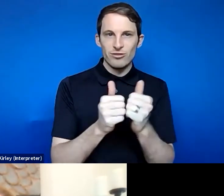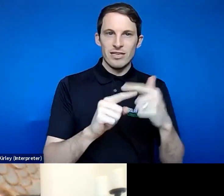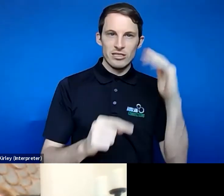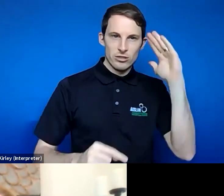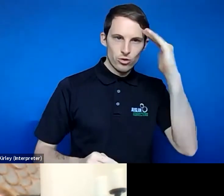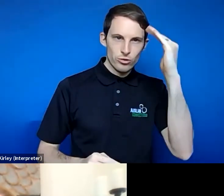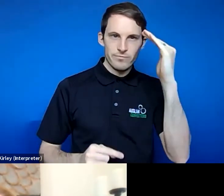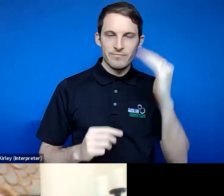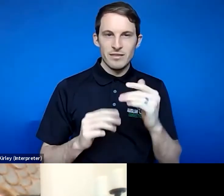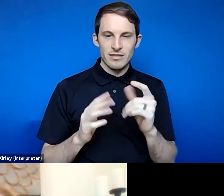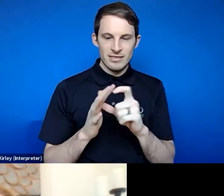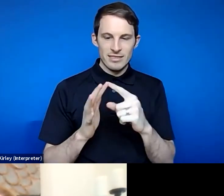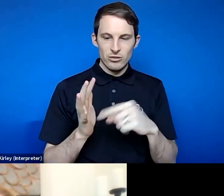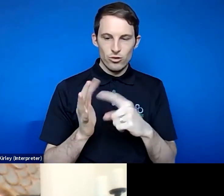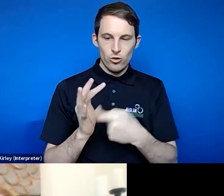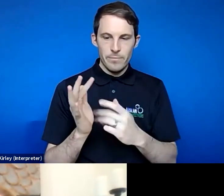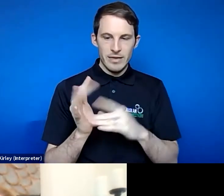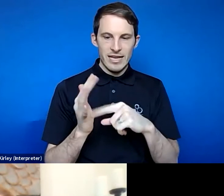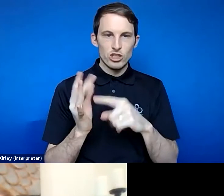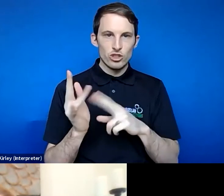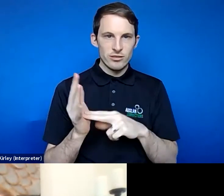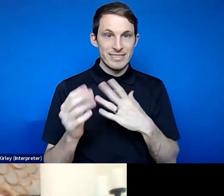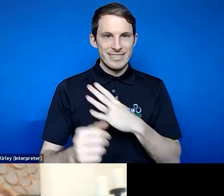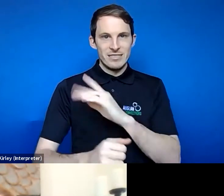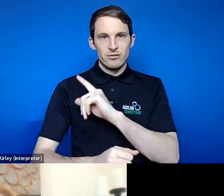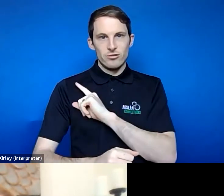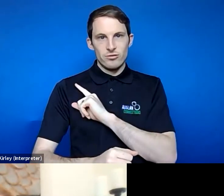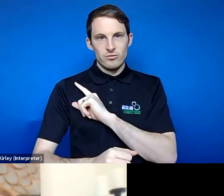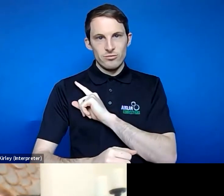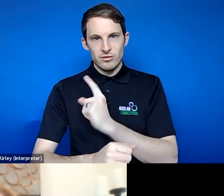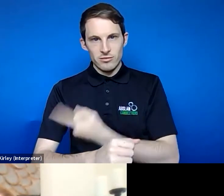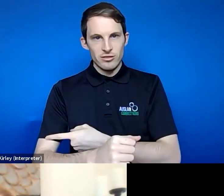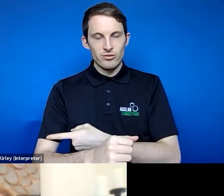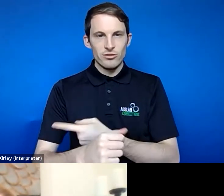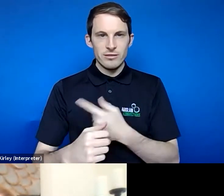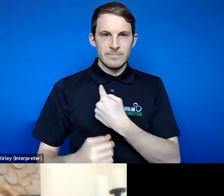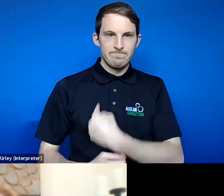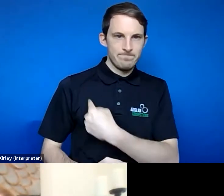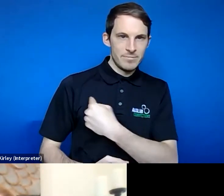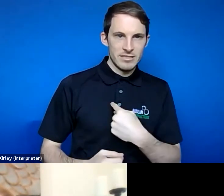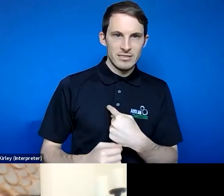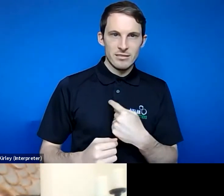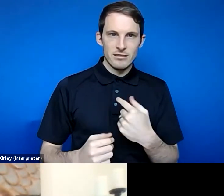It will require energy, commitment, and resilience from everybody and that will not happen by